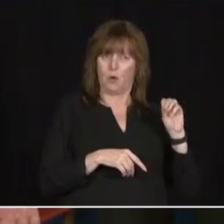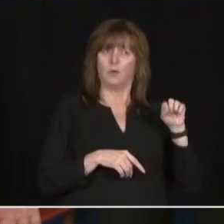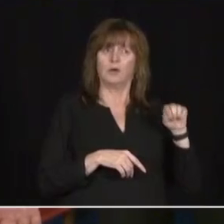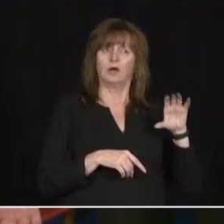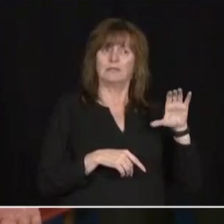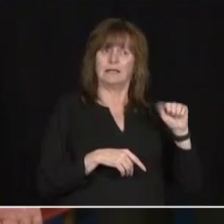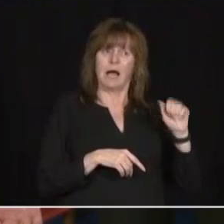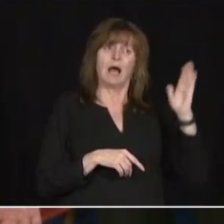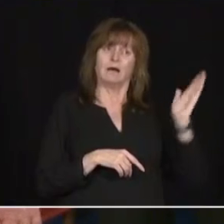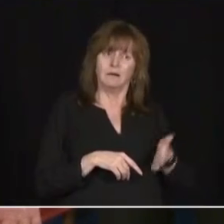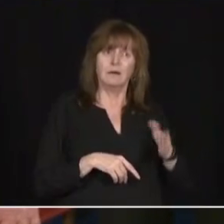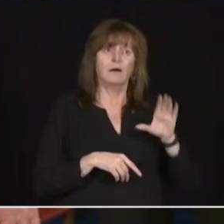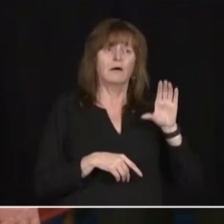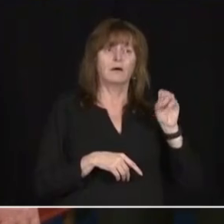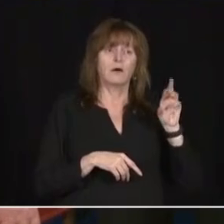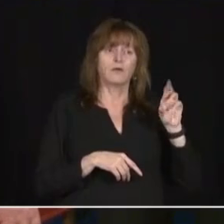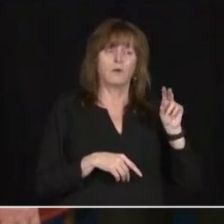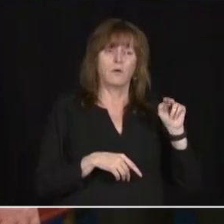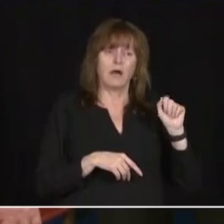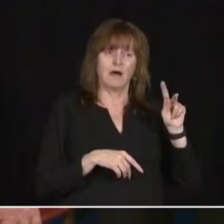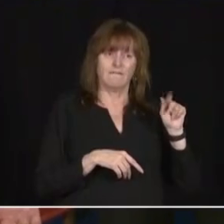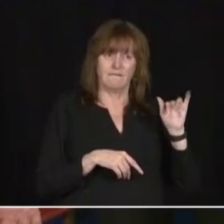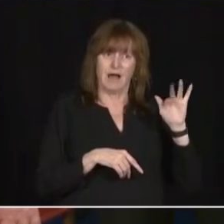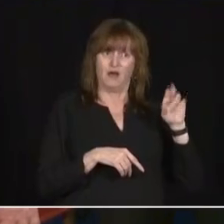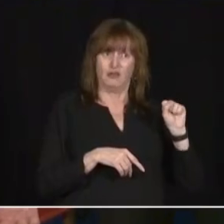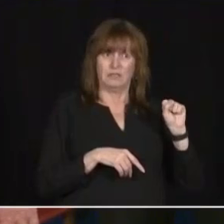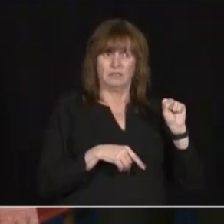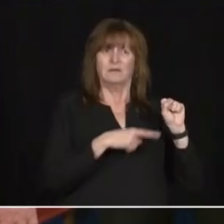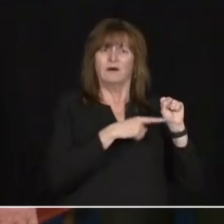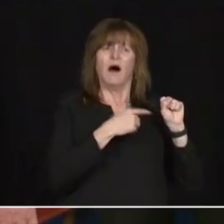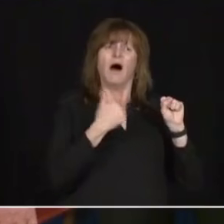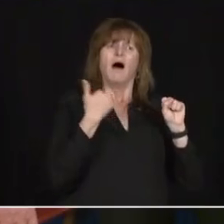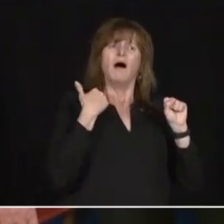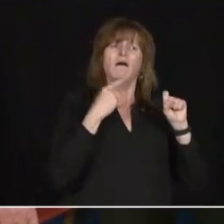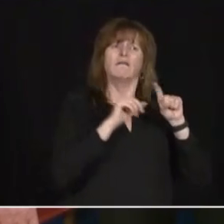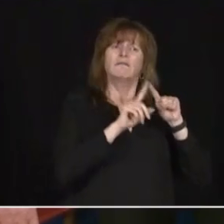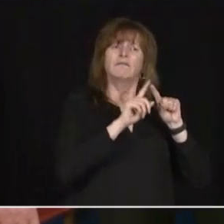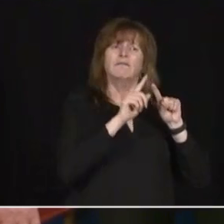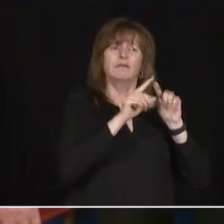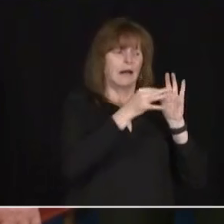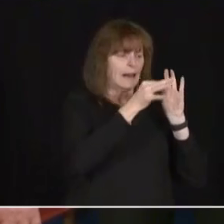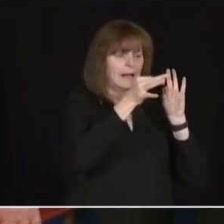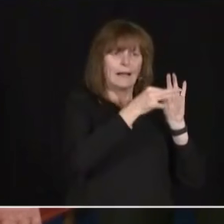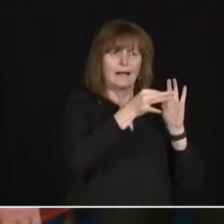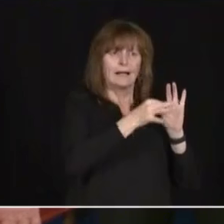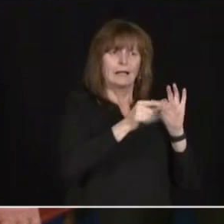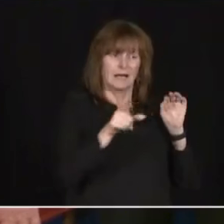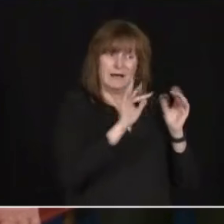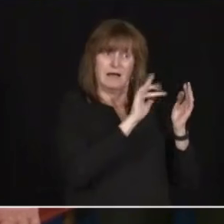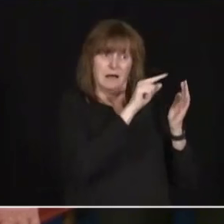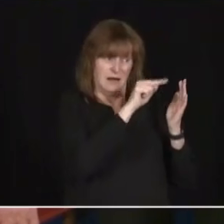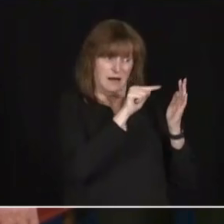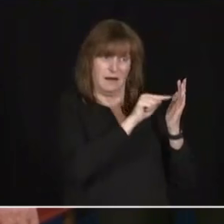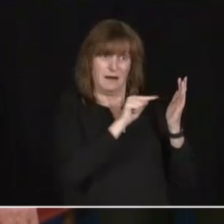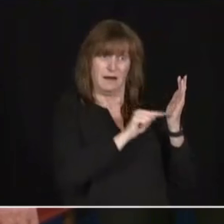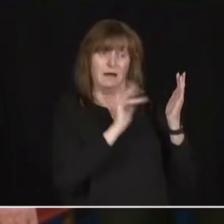It's Ontario.ca/coronavirus. And you will see from the ministry of labour the requirements.